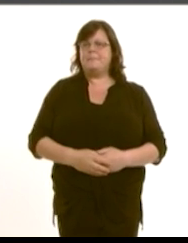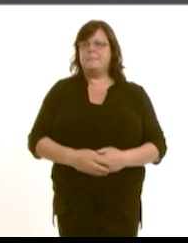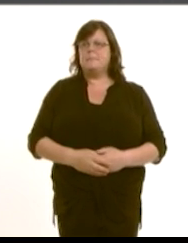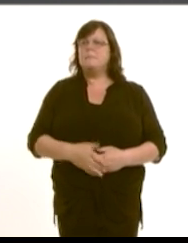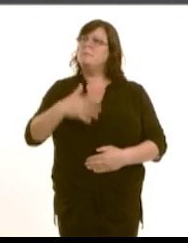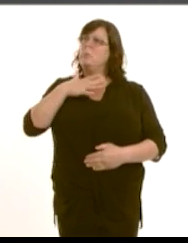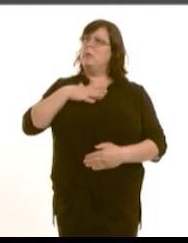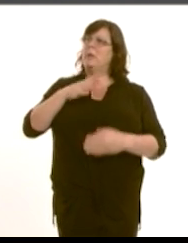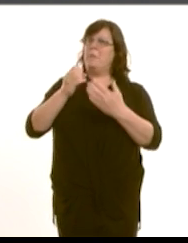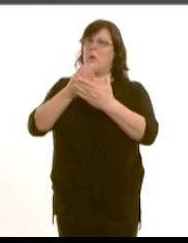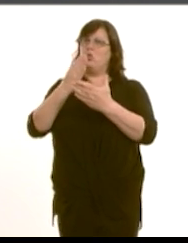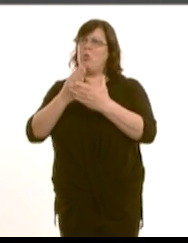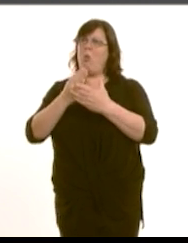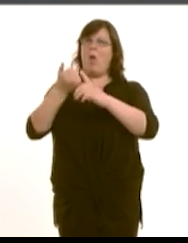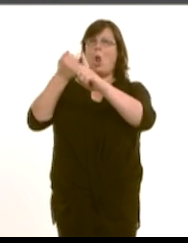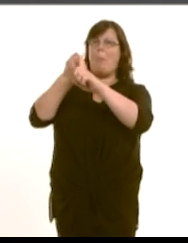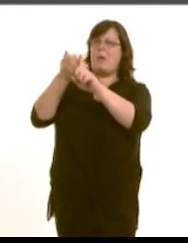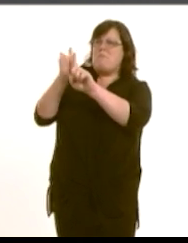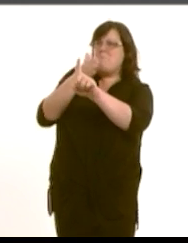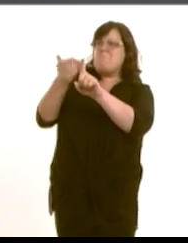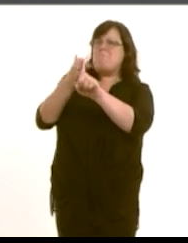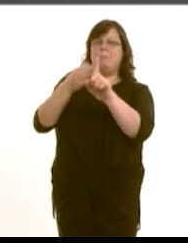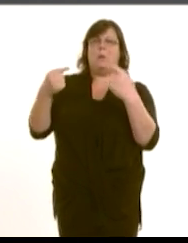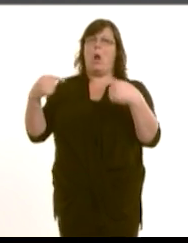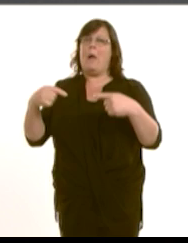sure that itís done legitimately, and we need to know whoís lobbying who at times.